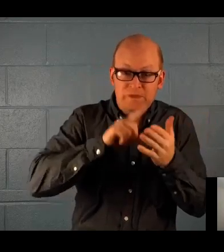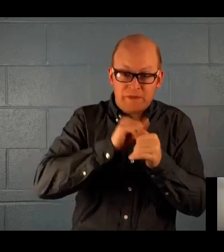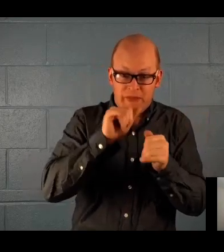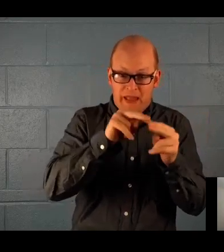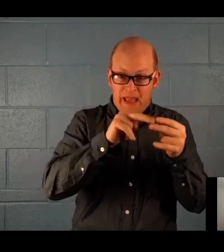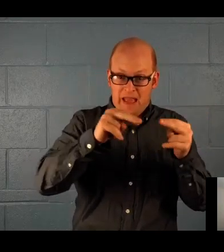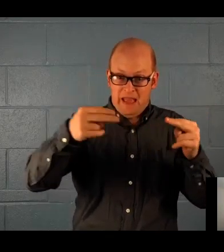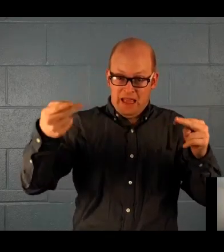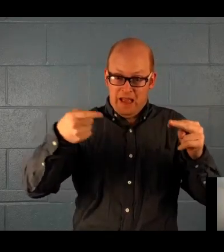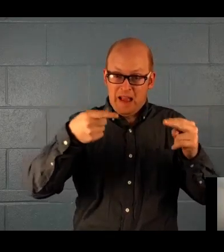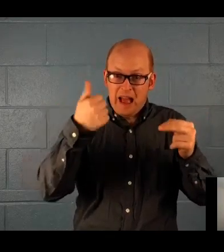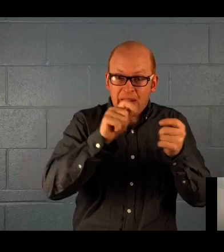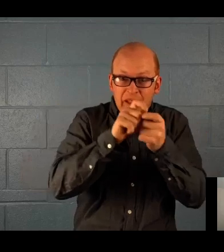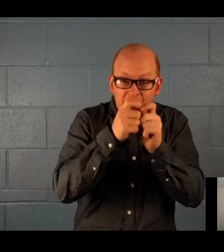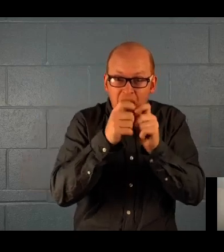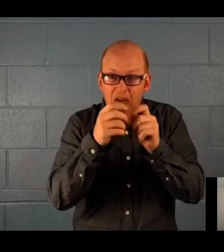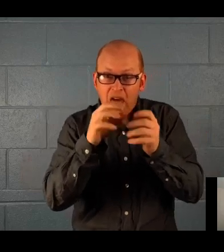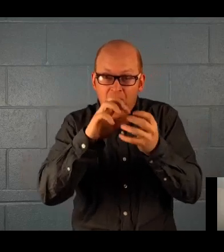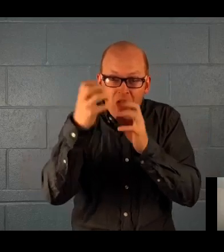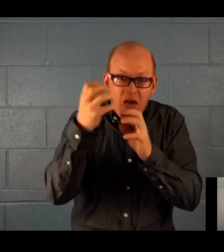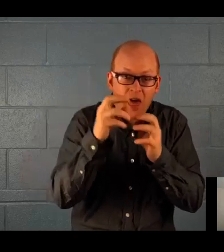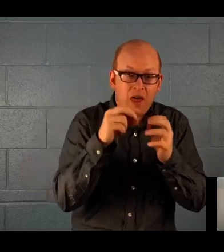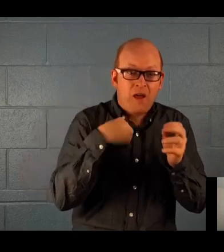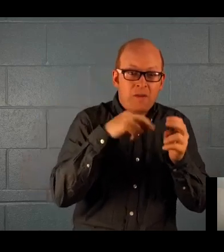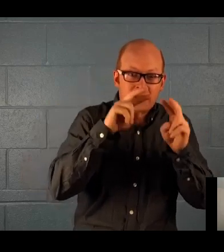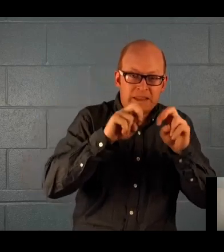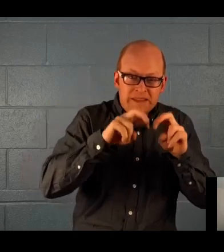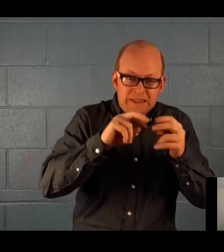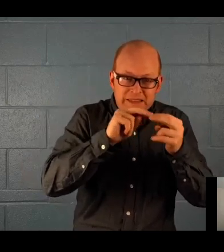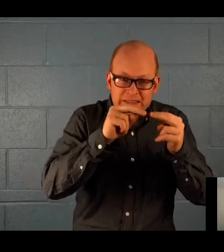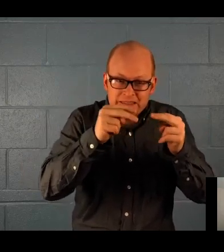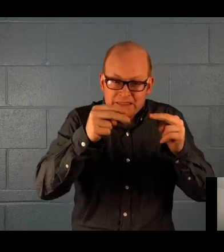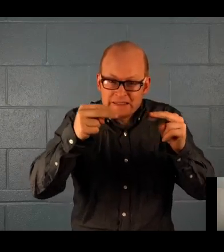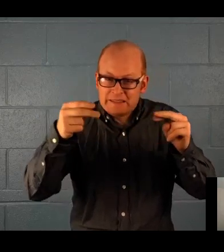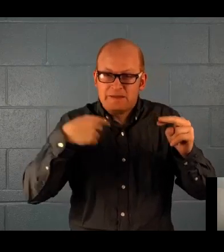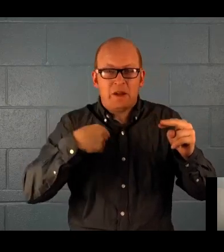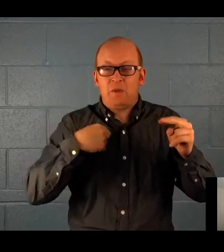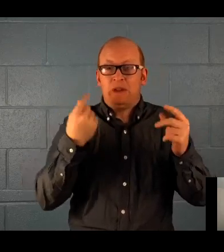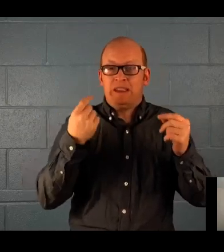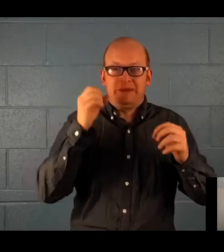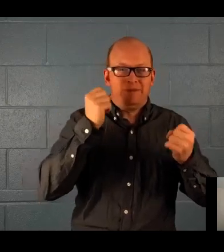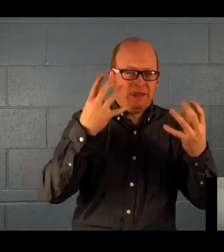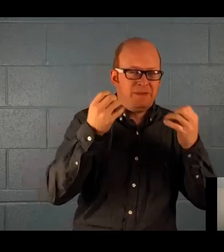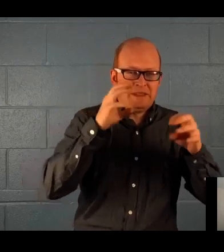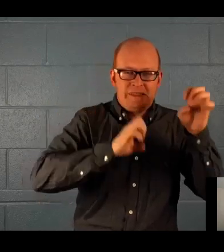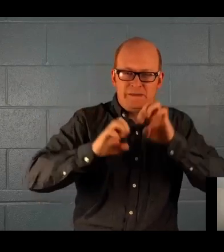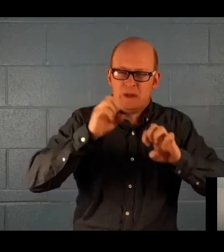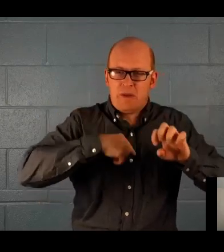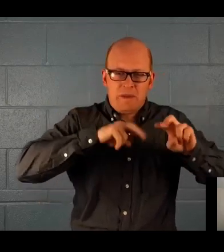to prove that indeed the AAV mediated myosin VIIA sequence was 100% normal.